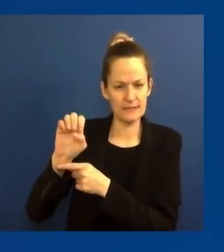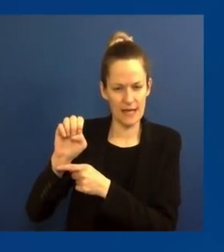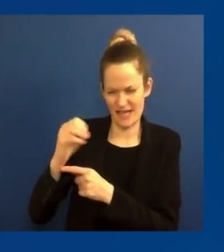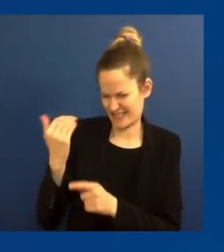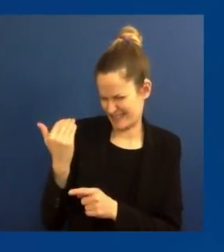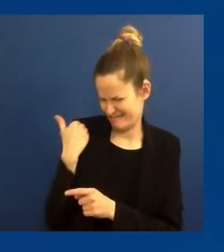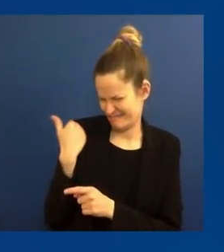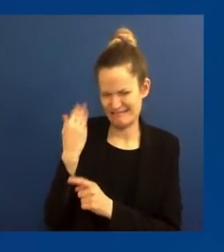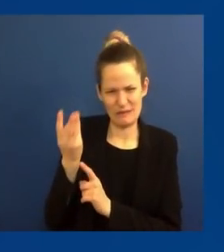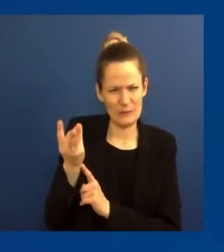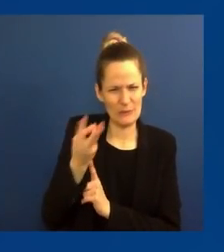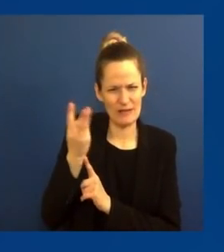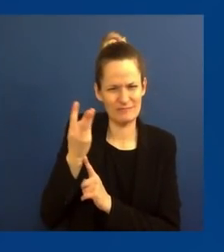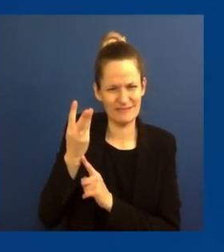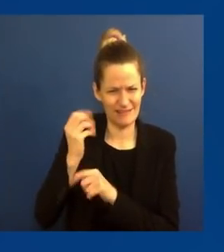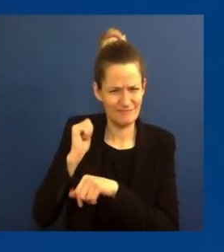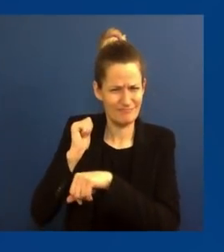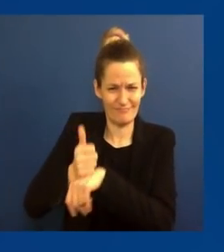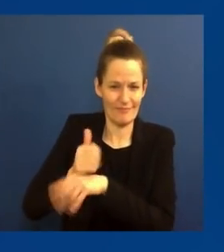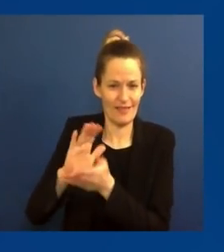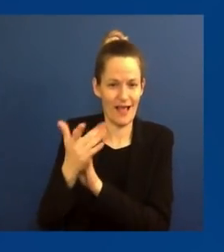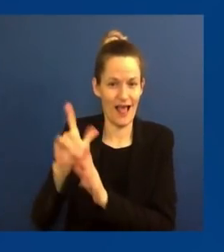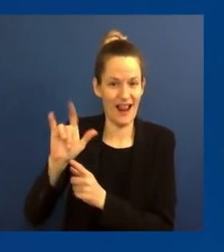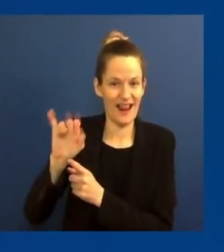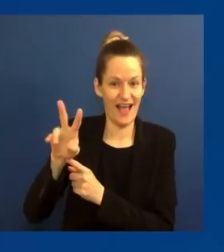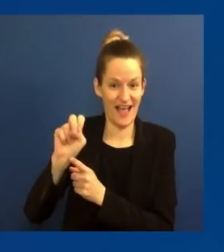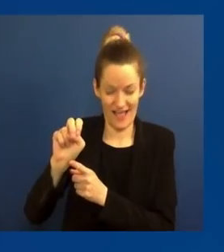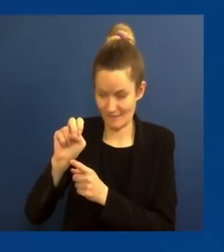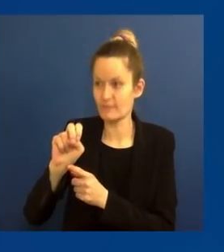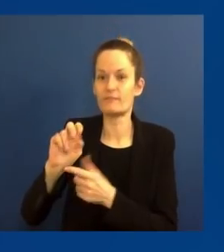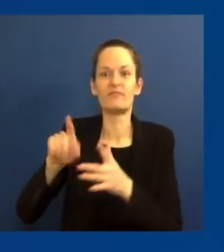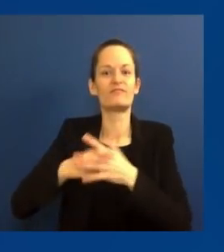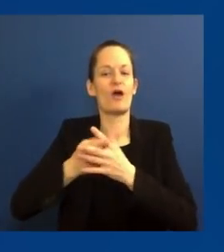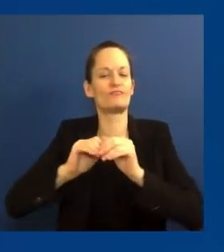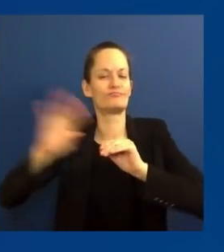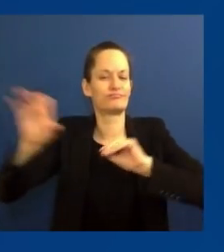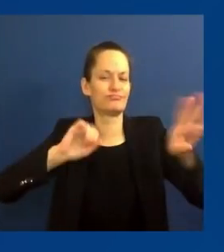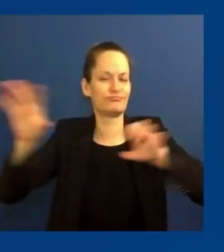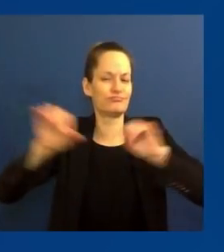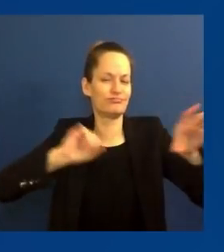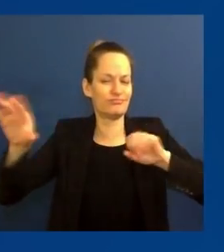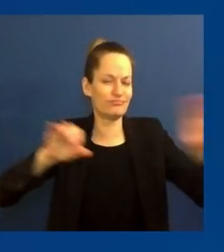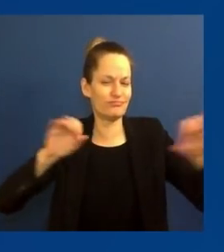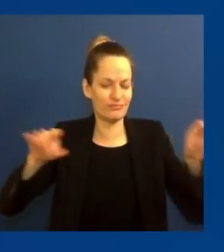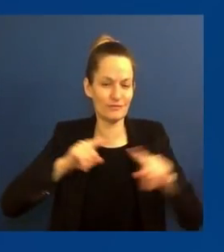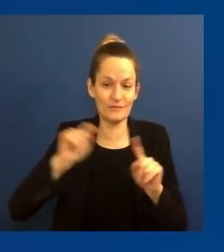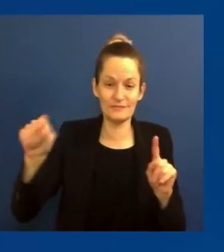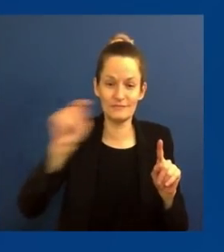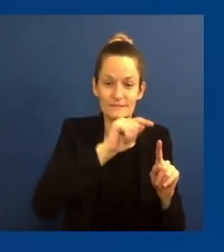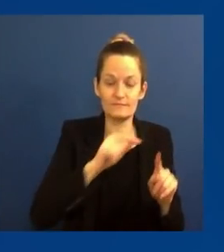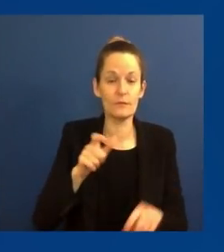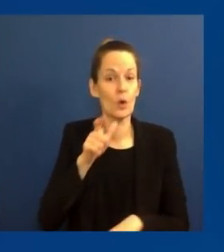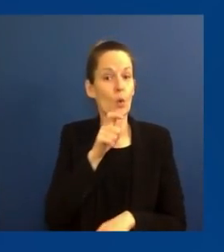We've made clear to the testing manufacturers that had been contracted with that as quickly as they deliver tests,